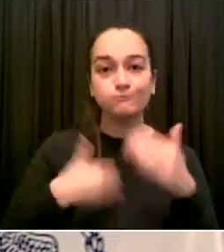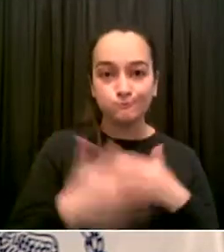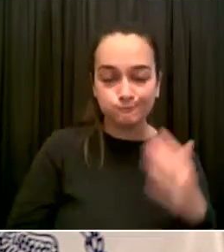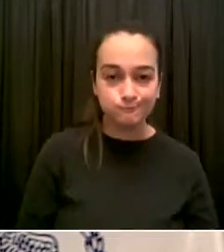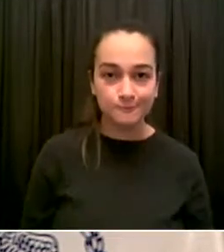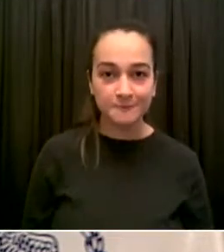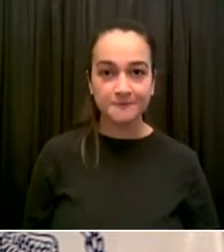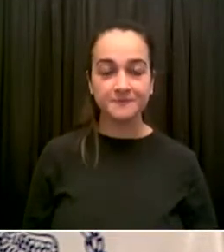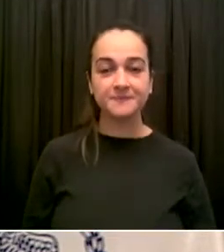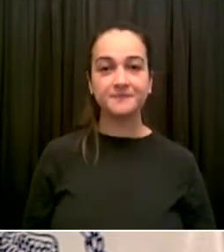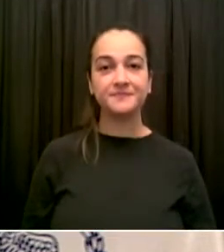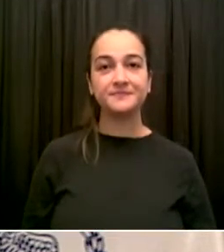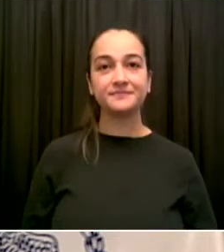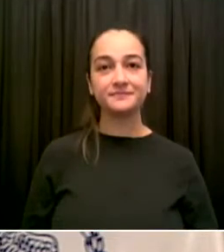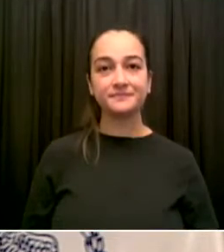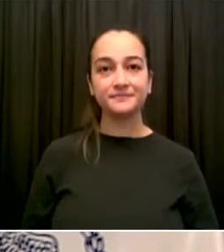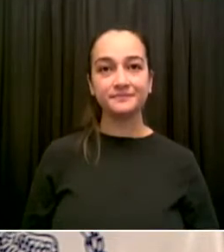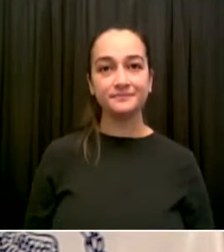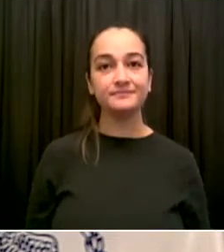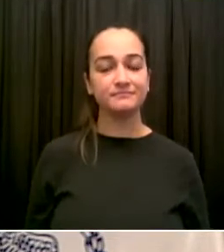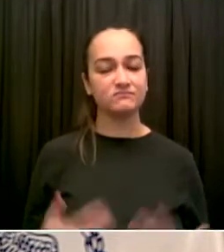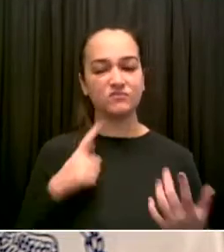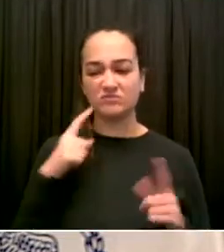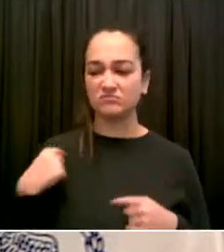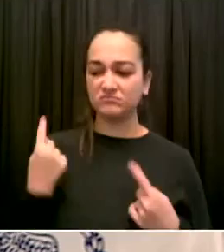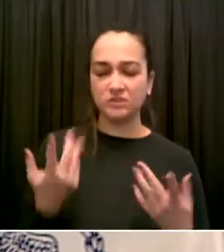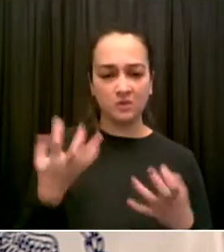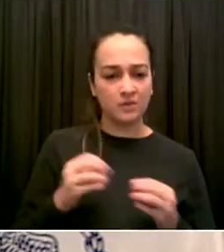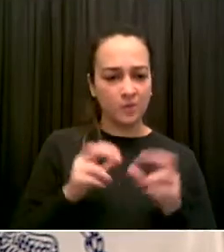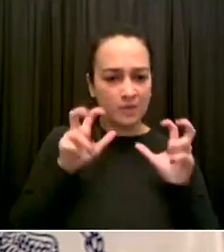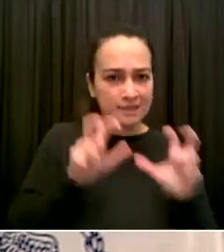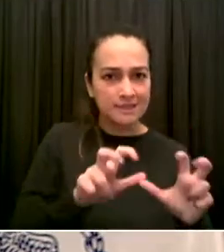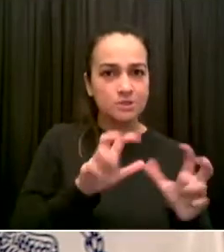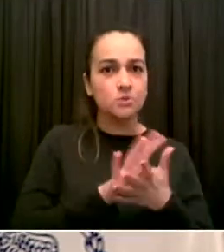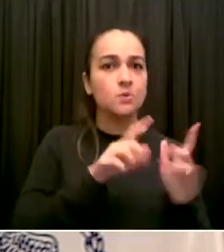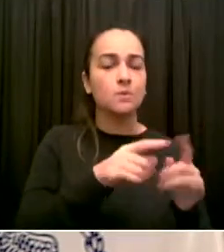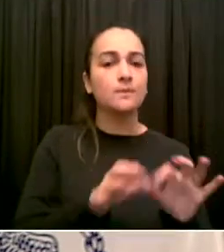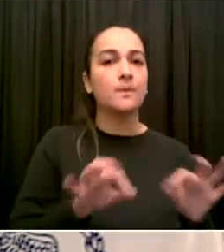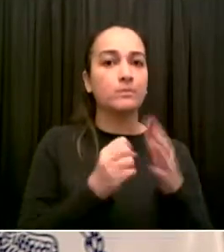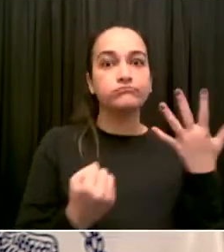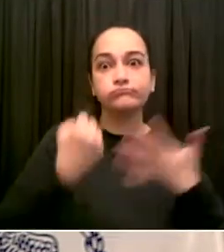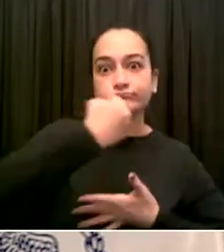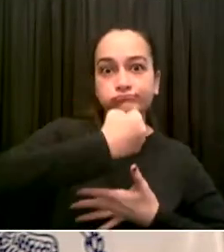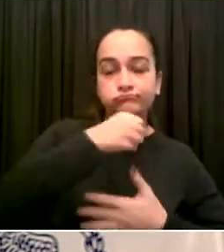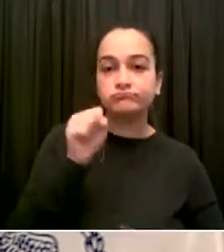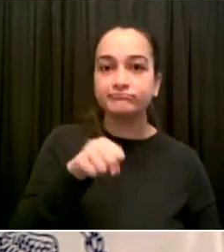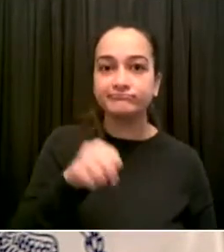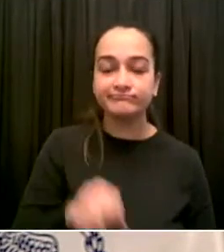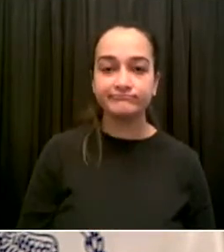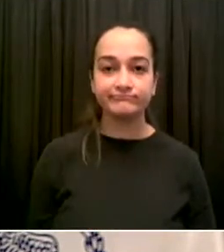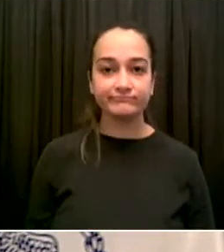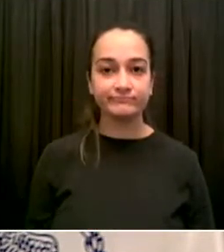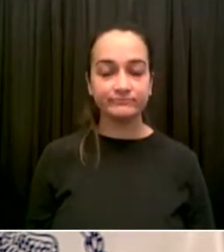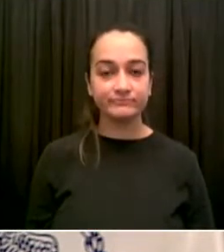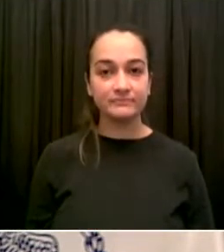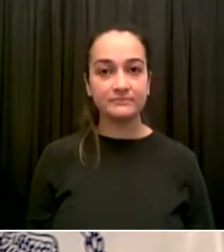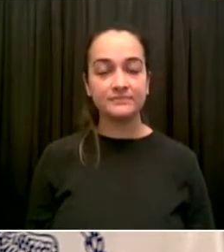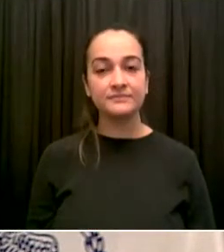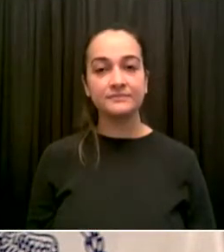WENT INTO THAT GOLD STANDARD OF HEALTH AND SAFEY TMEASURES. INCREDIBLE COMMITMENT OF EVERYBODY WHO WORKS IN THE SCHOOL COMMUNITY.